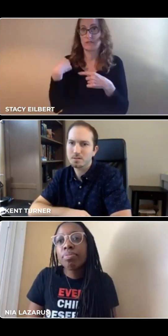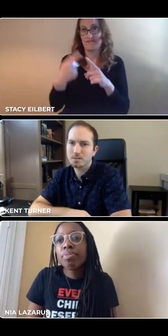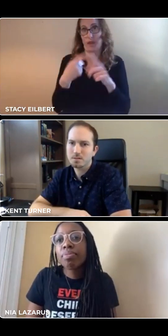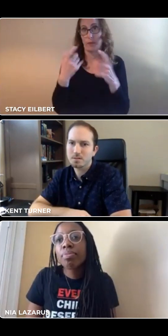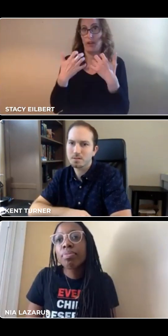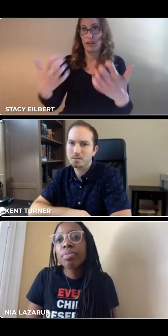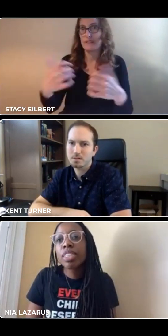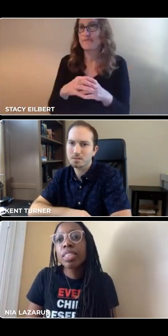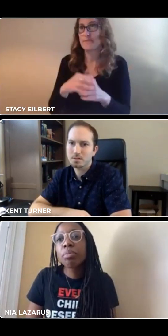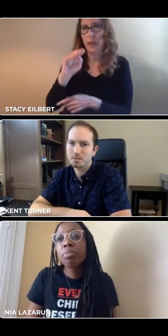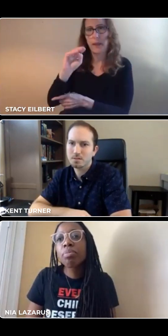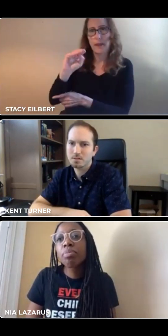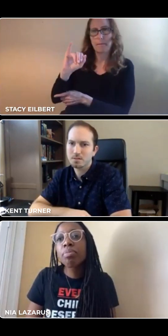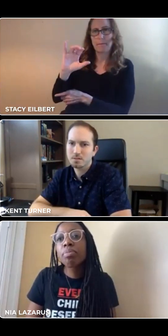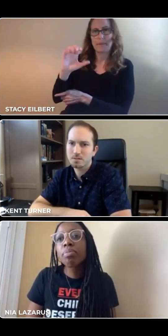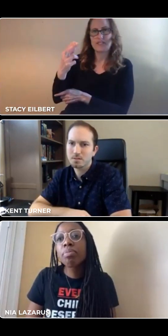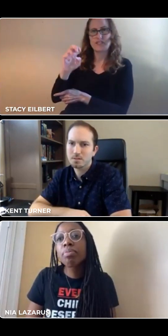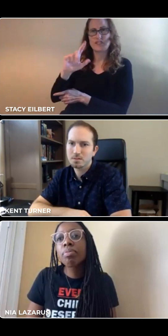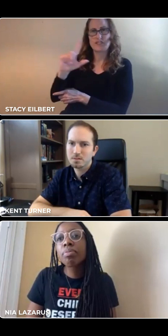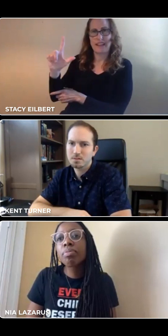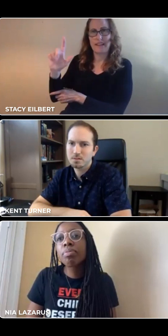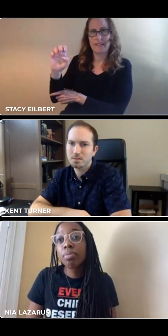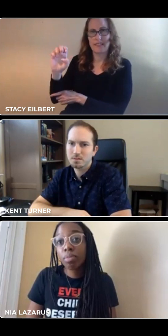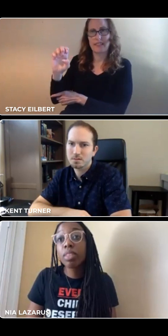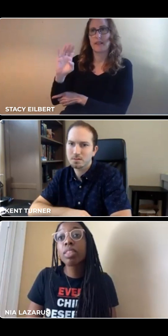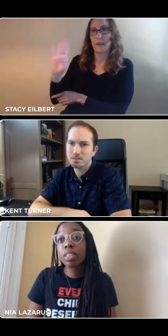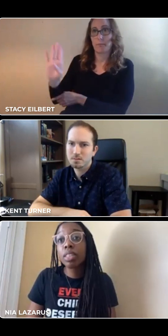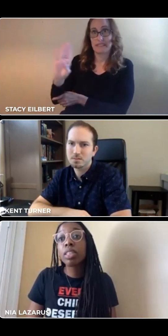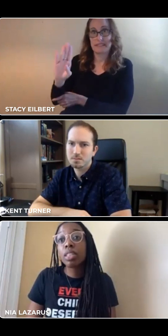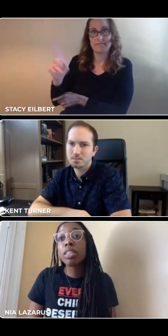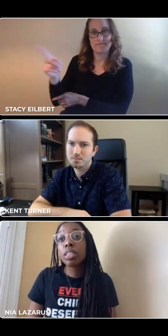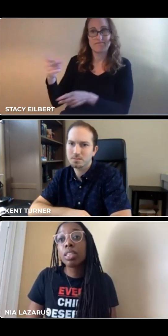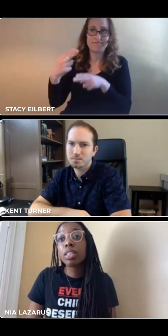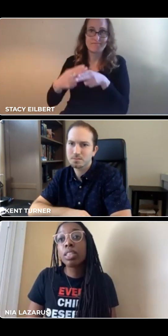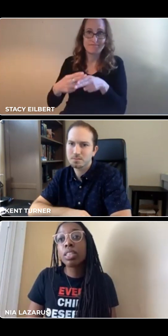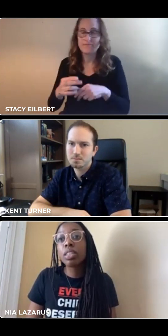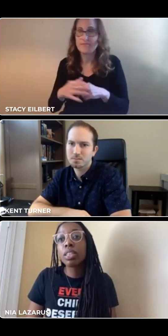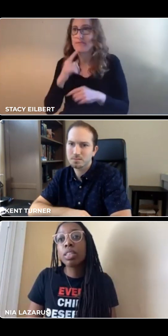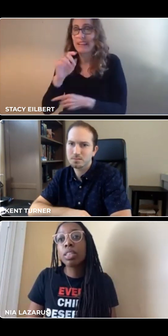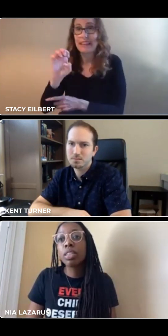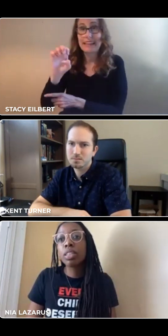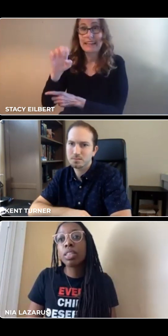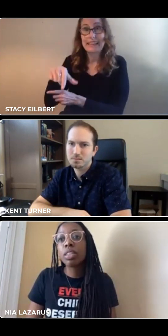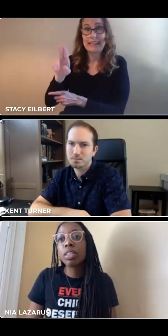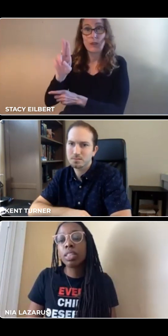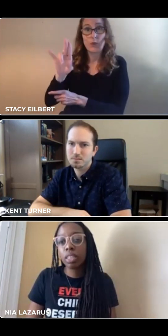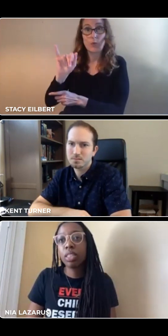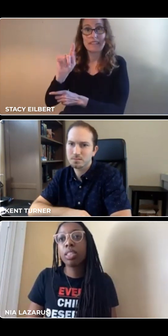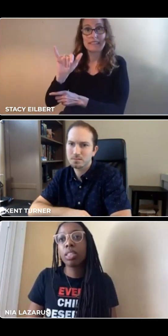And there are 2 audience comments so far. Michelle B. says that